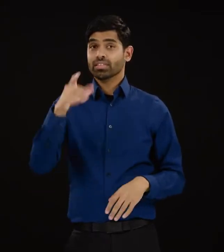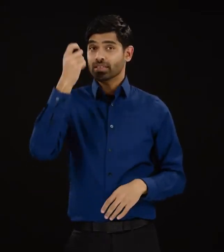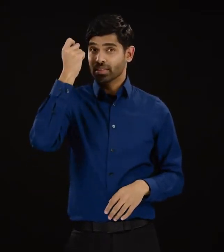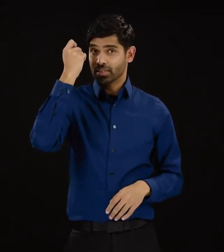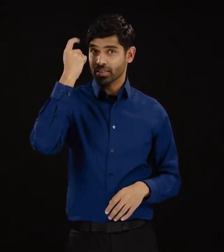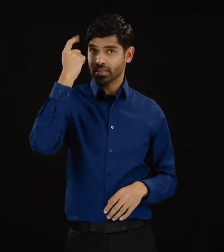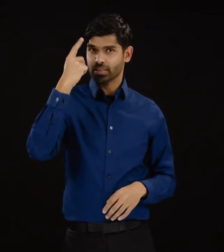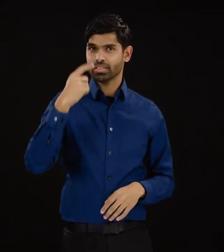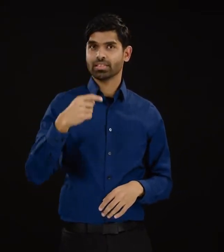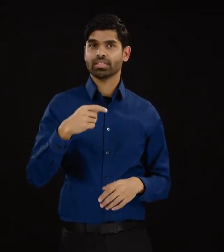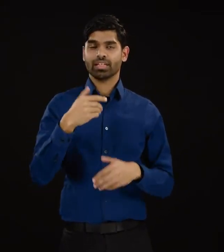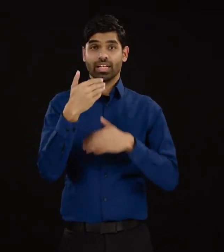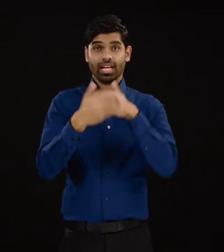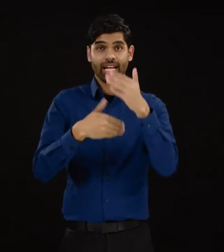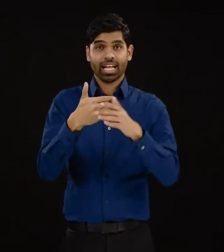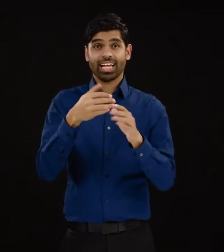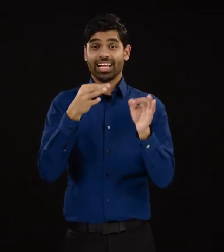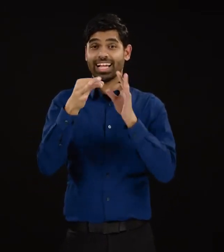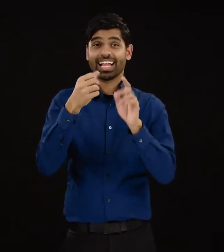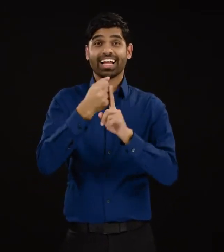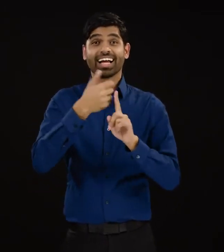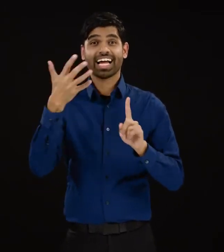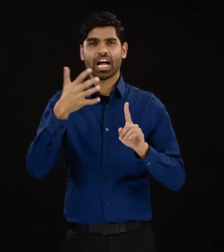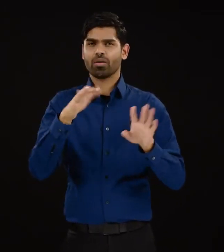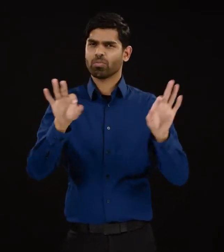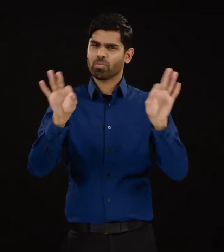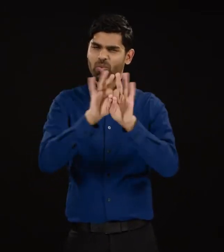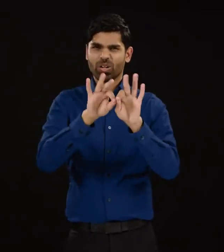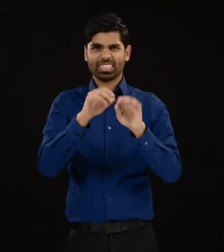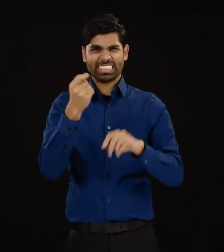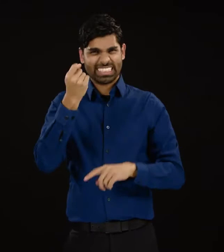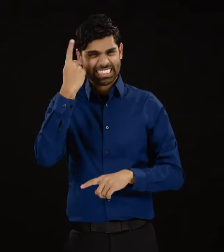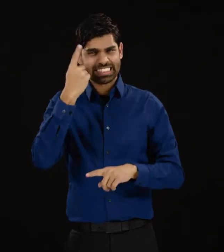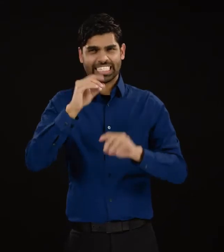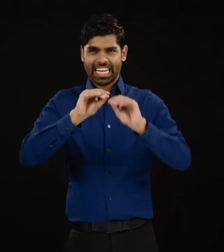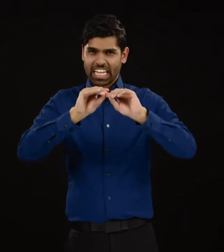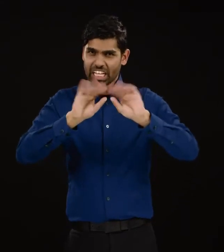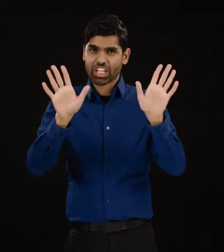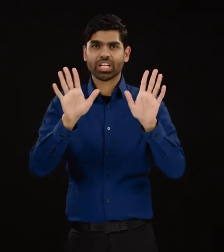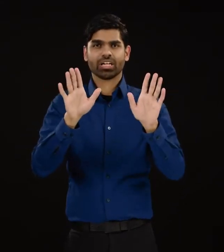A wireless consumer has postpaid service if they receive a bill at the end of the month